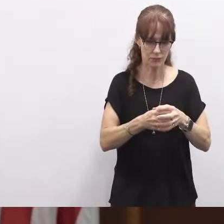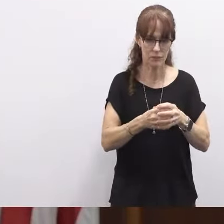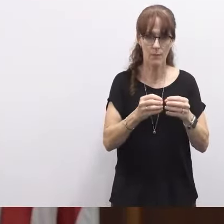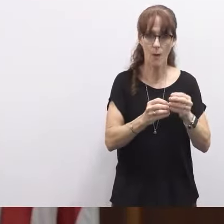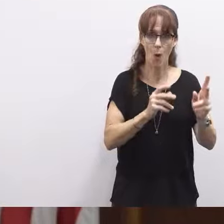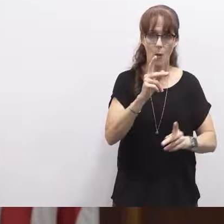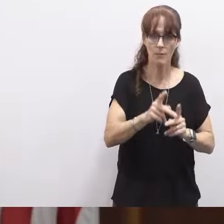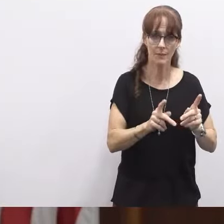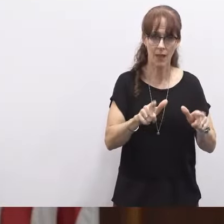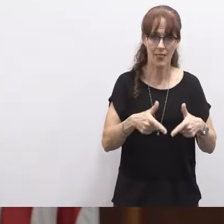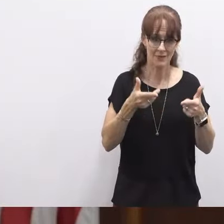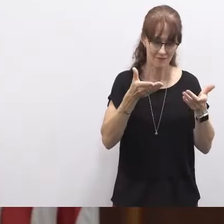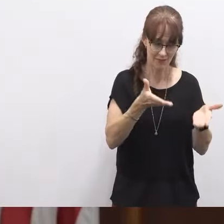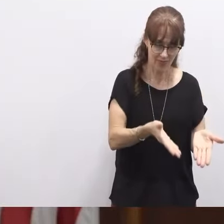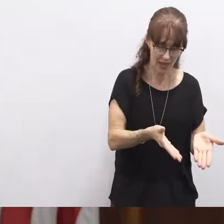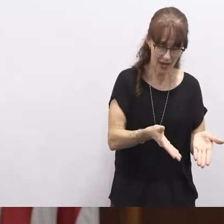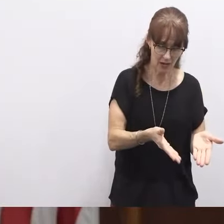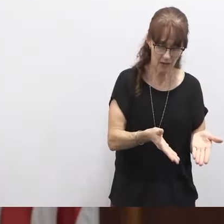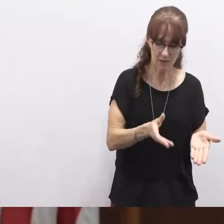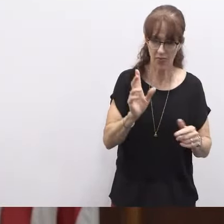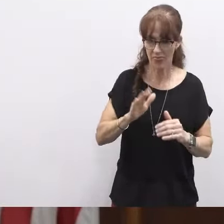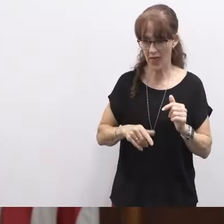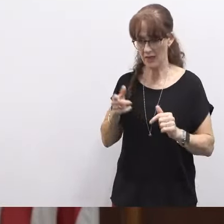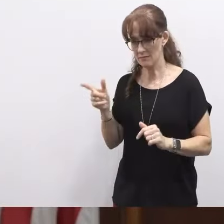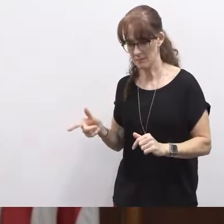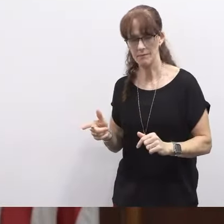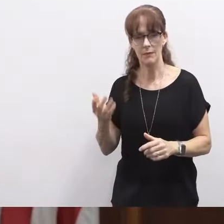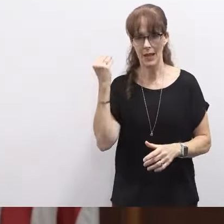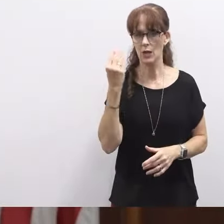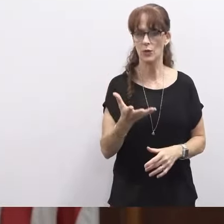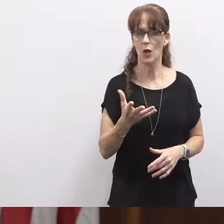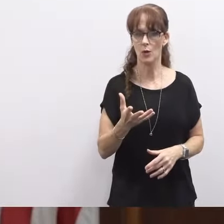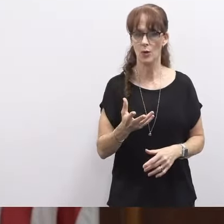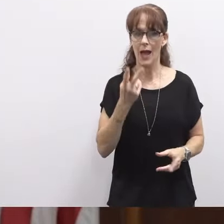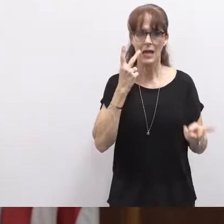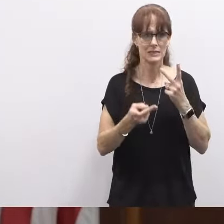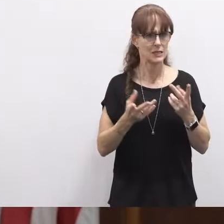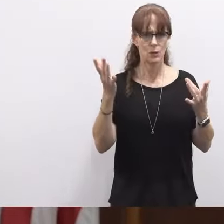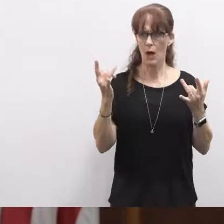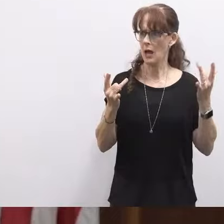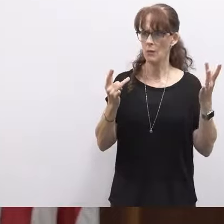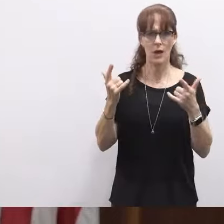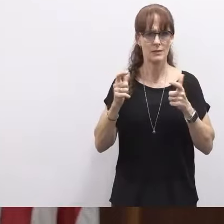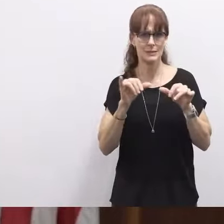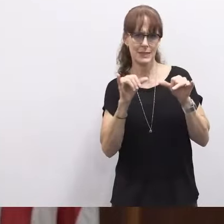that people might not know about. So just wanted to acknowledge that that is a theme that I see in terms of the shape